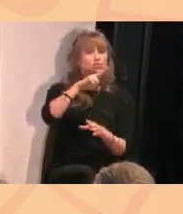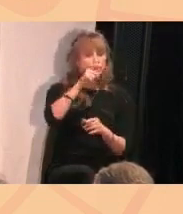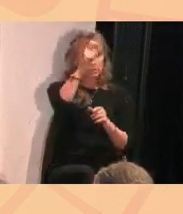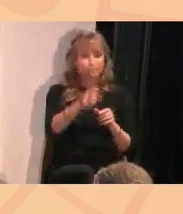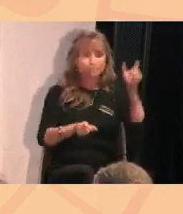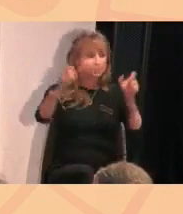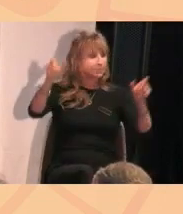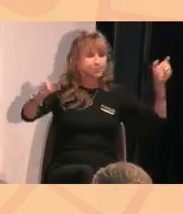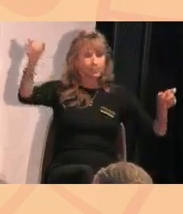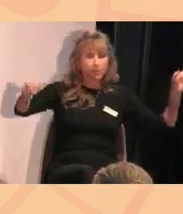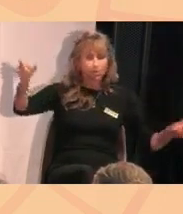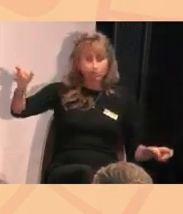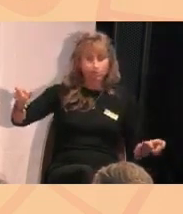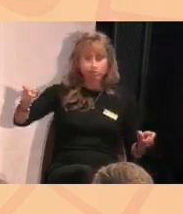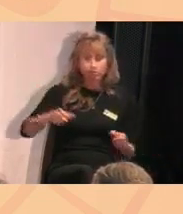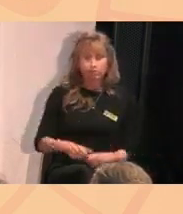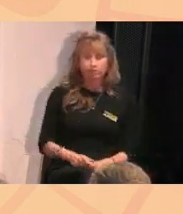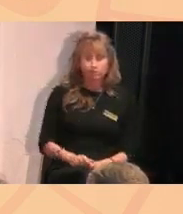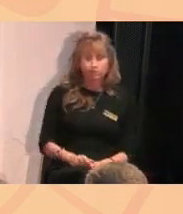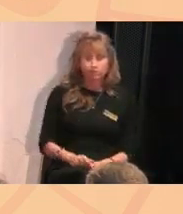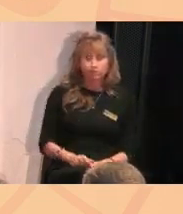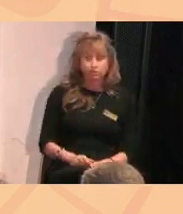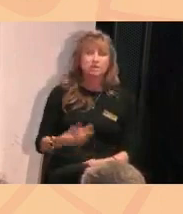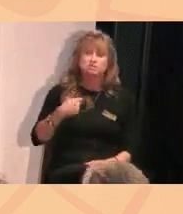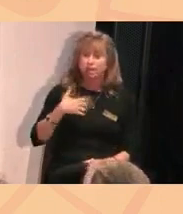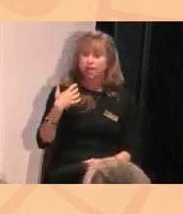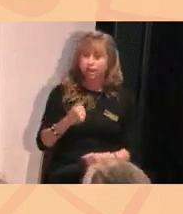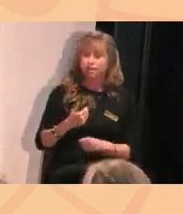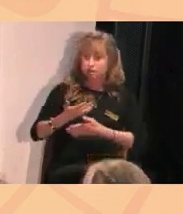And as I came up near '88, I thought, well, obviously '88,